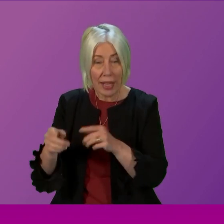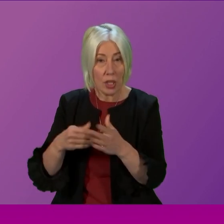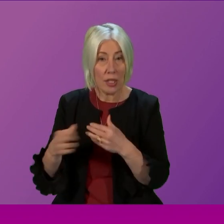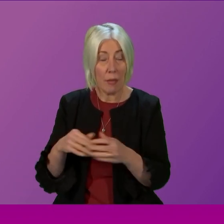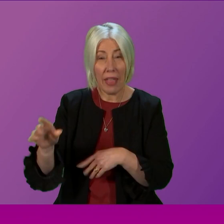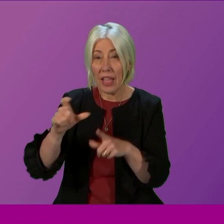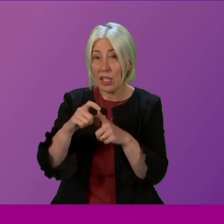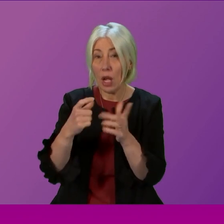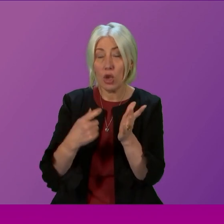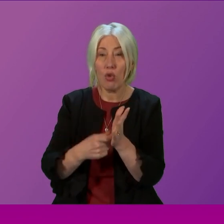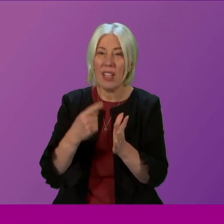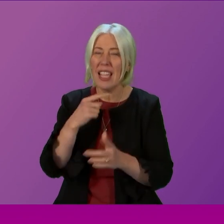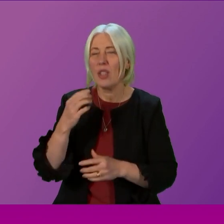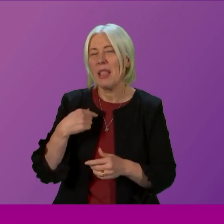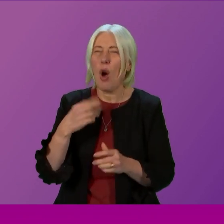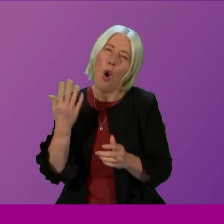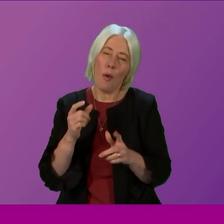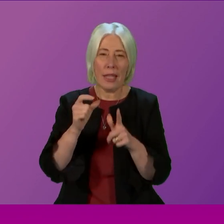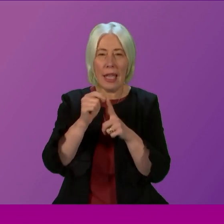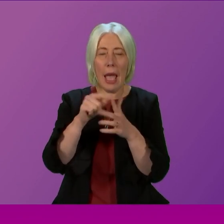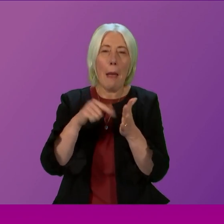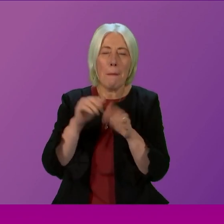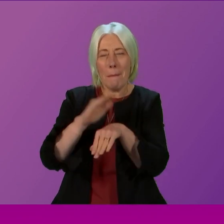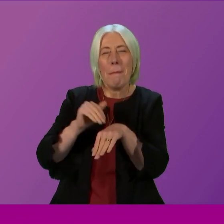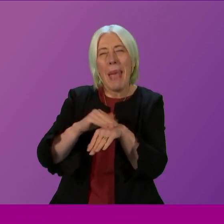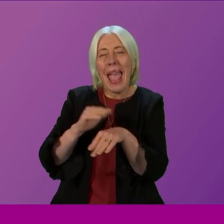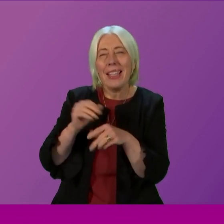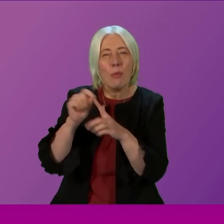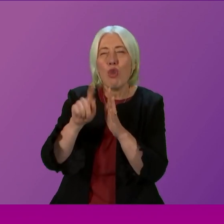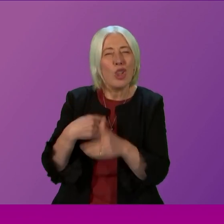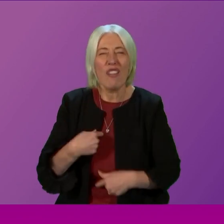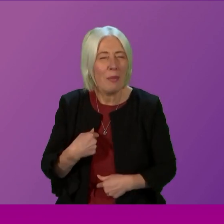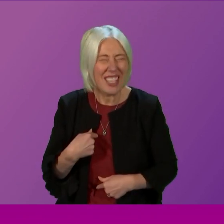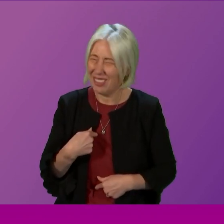referred to as a pet project earlier: the Scottish child payment, for example.